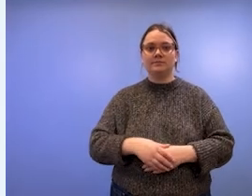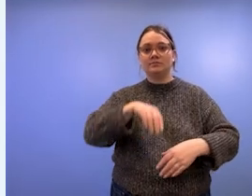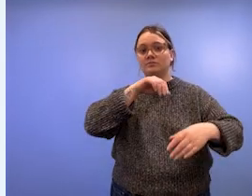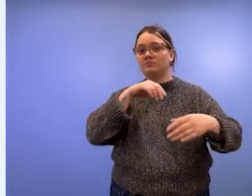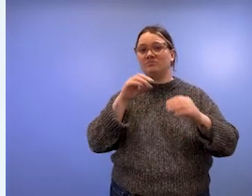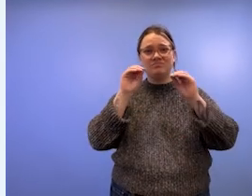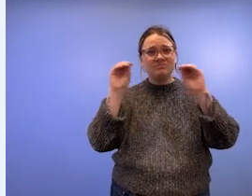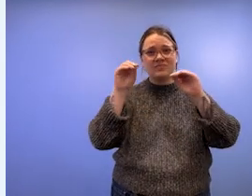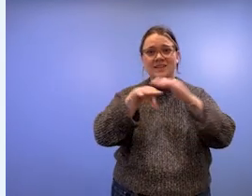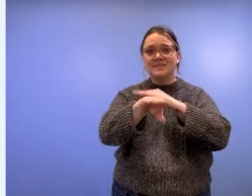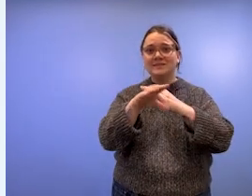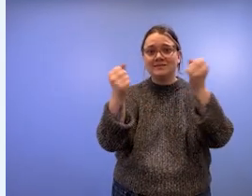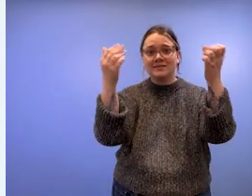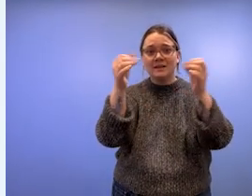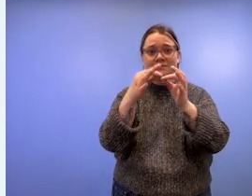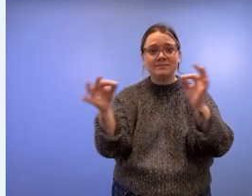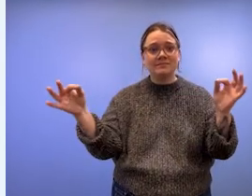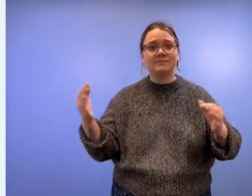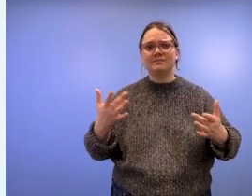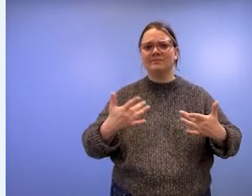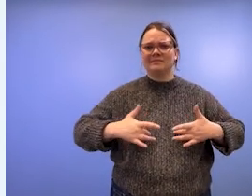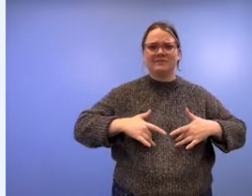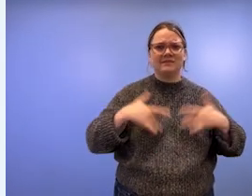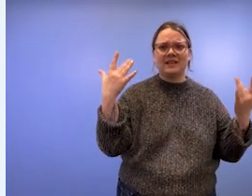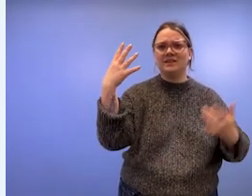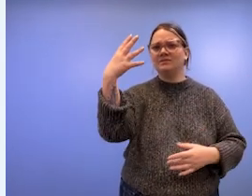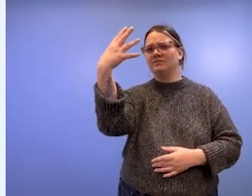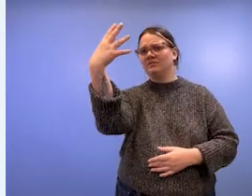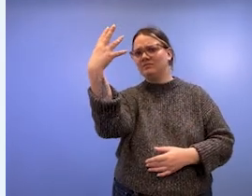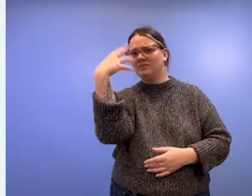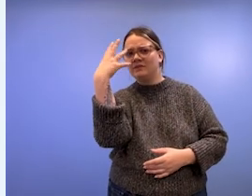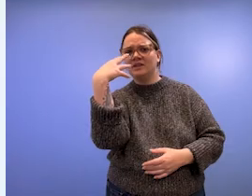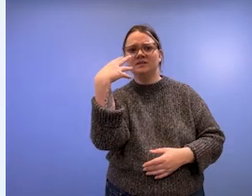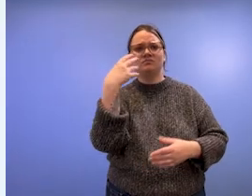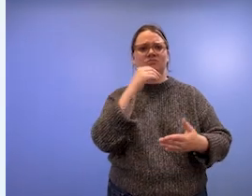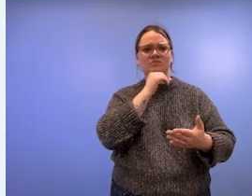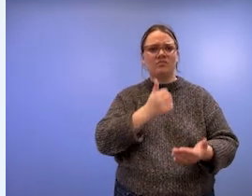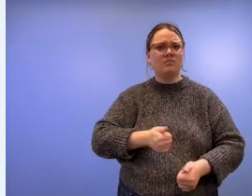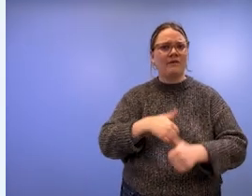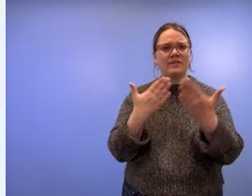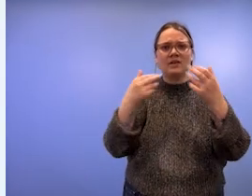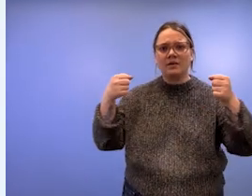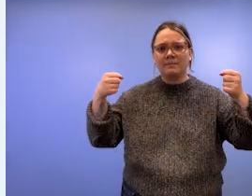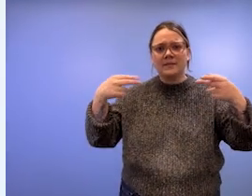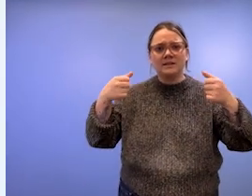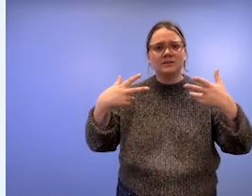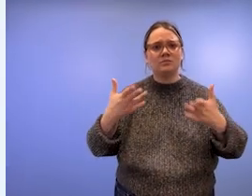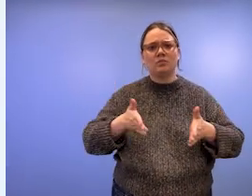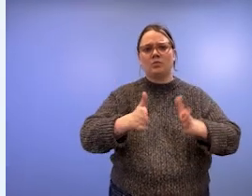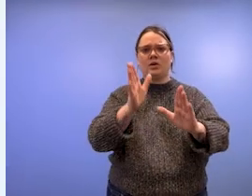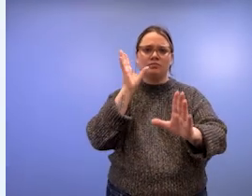and for lack of access to sign language, or events or videos that don't offer closed captioning,